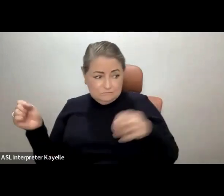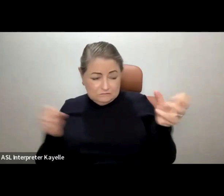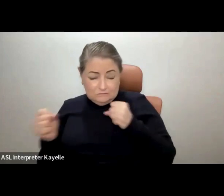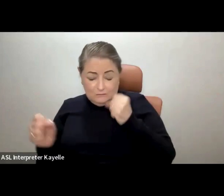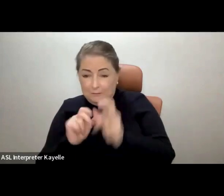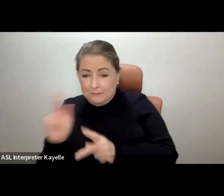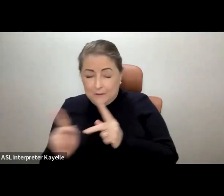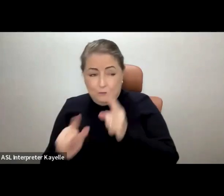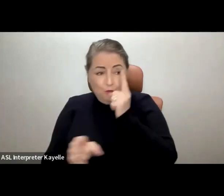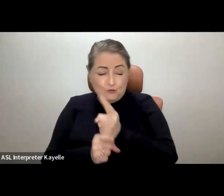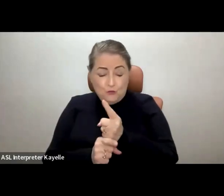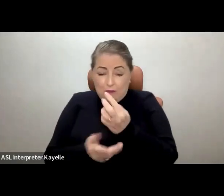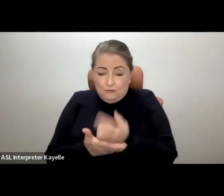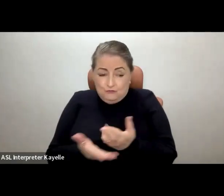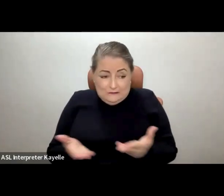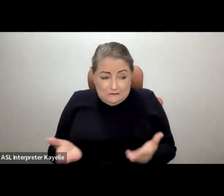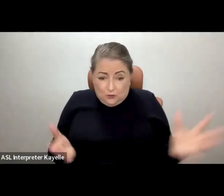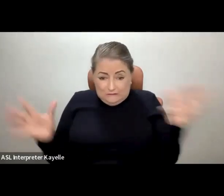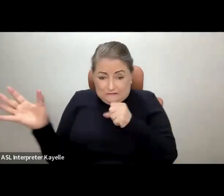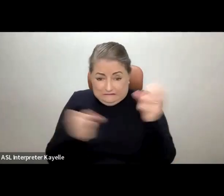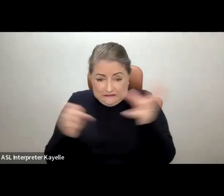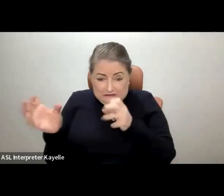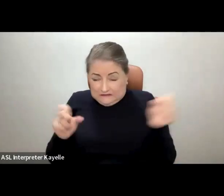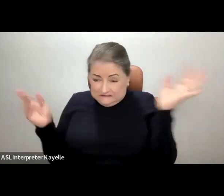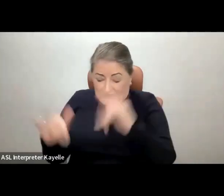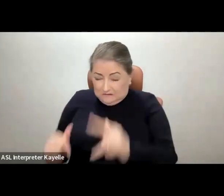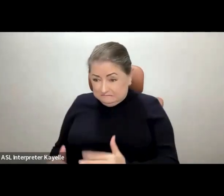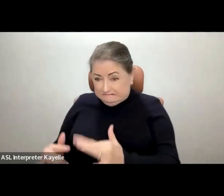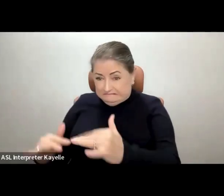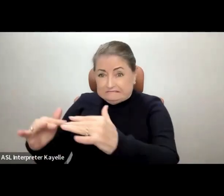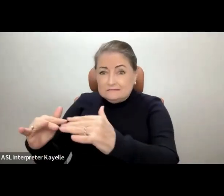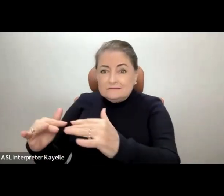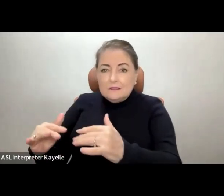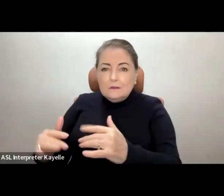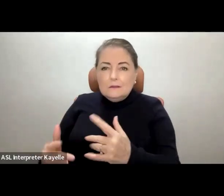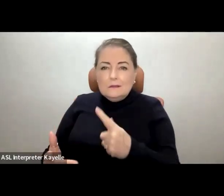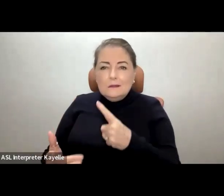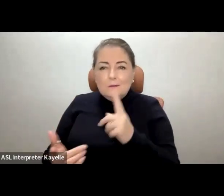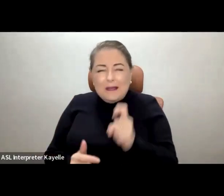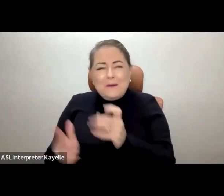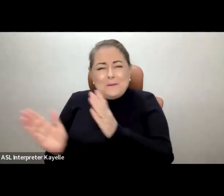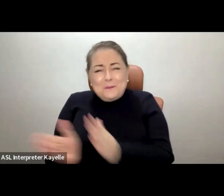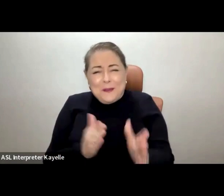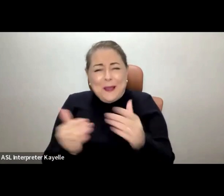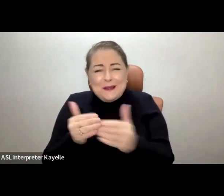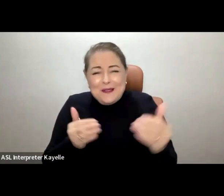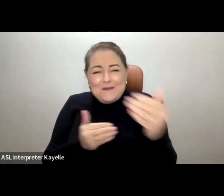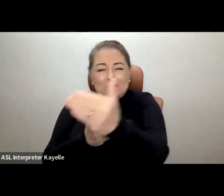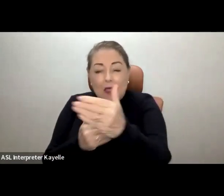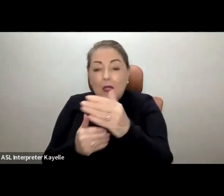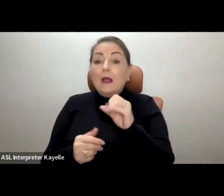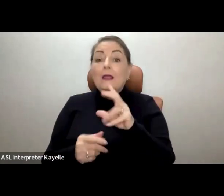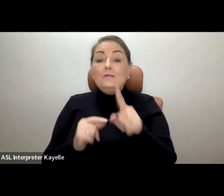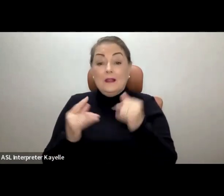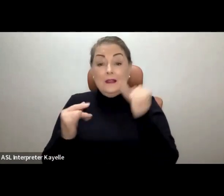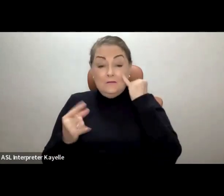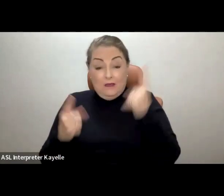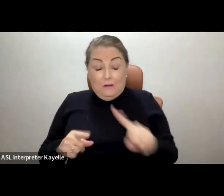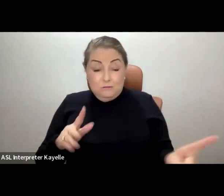resources. And it's just something to think about to plan as much in advance and even when things go wrong, to really have